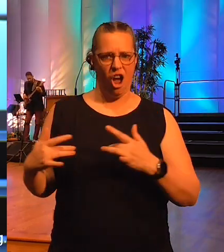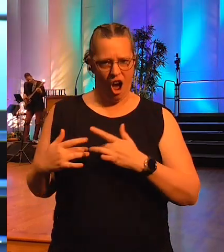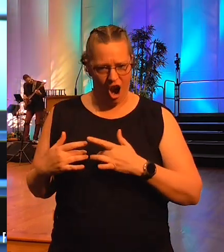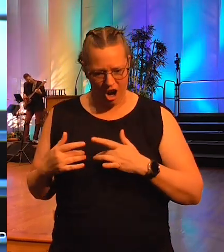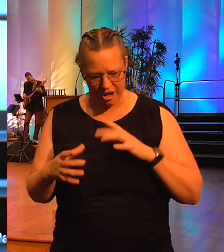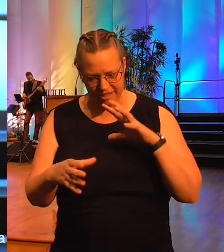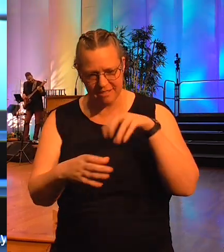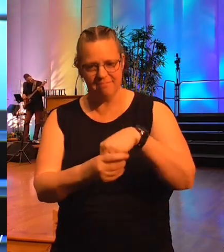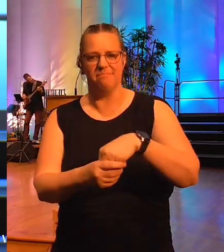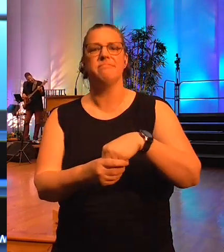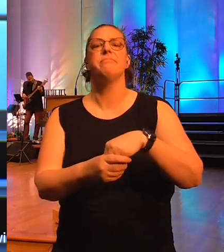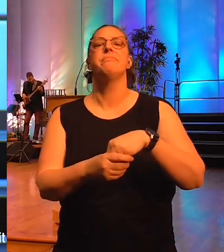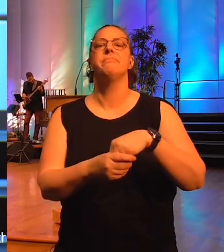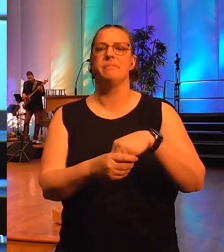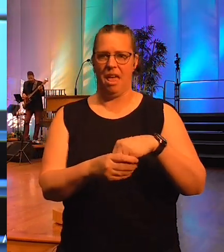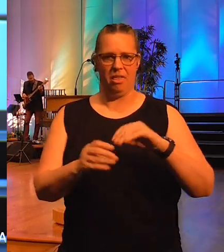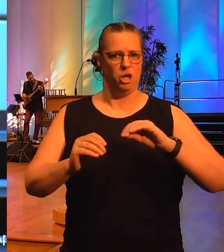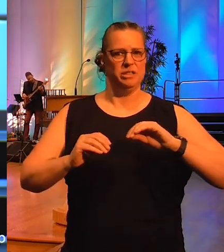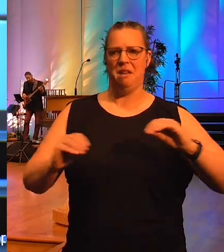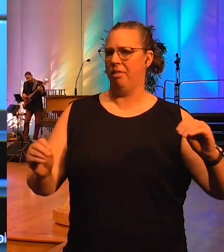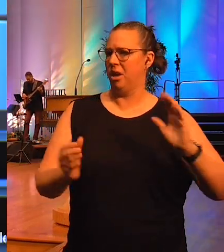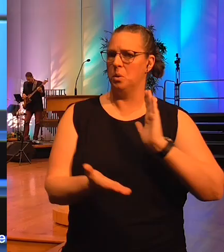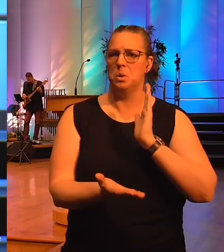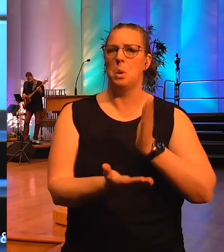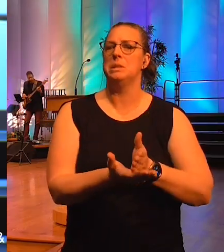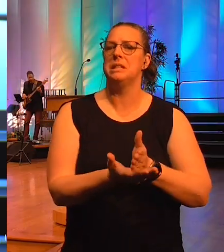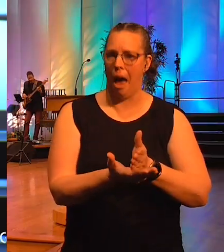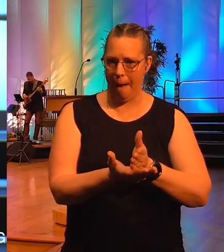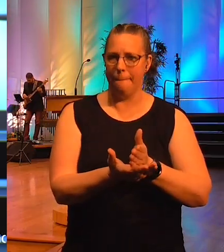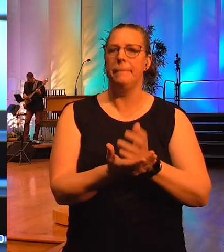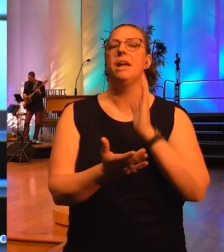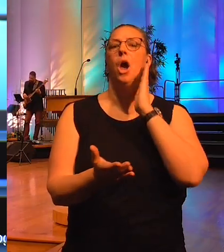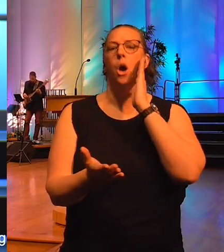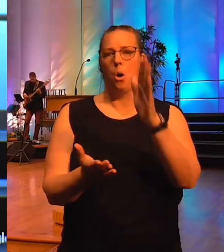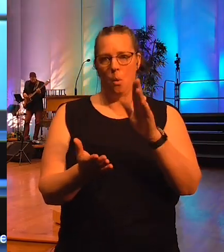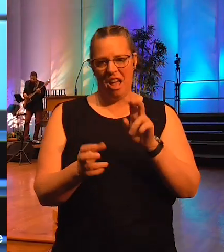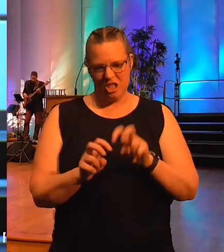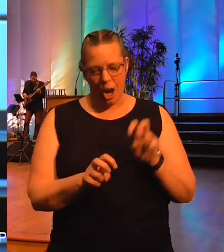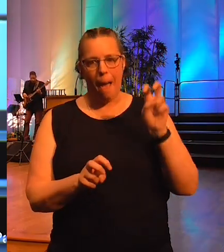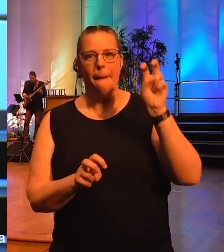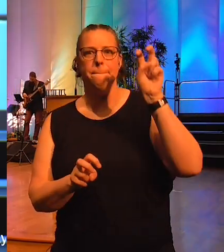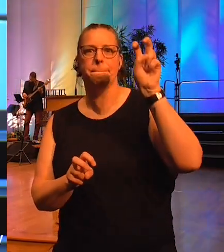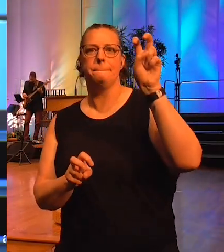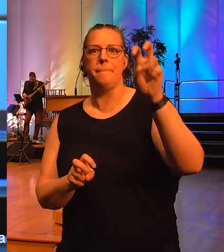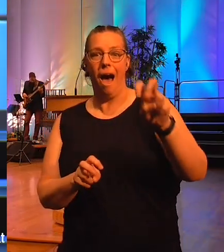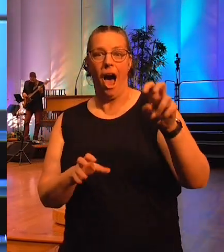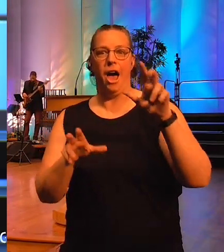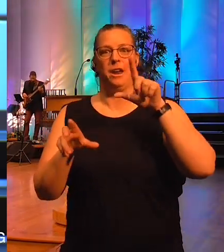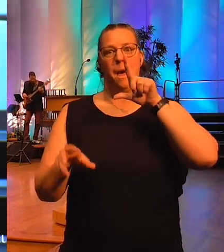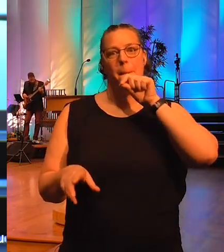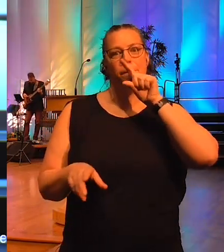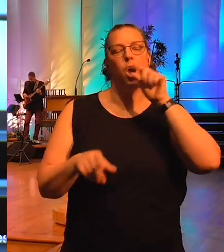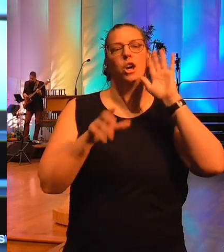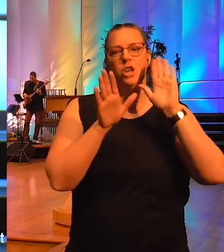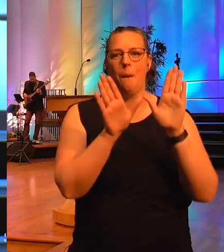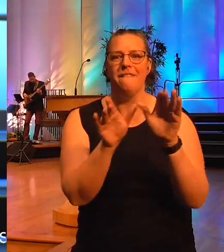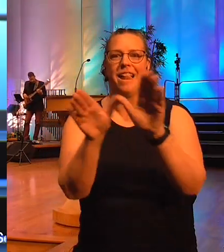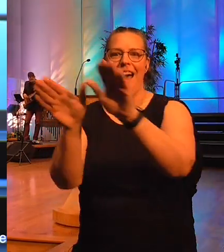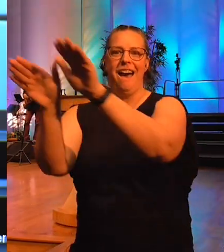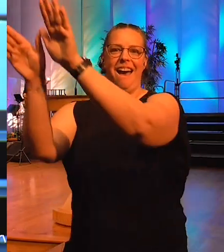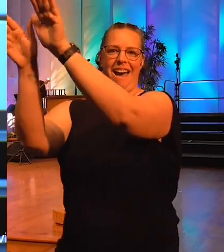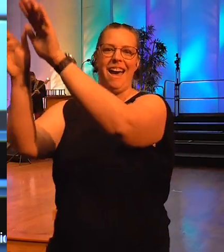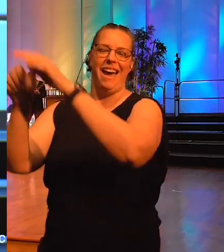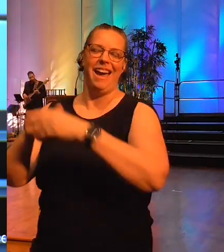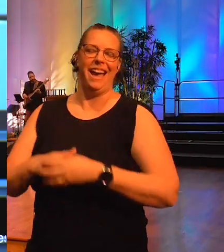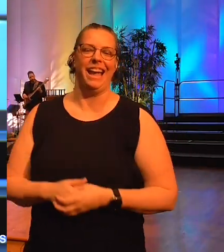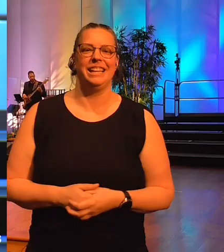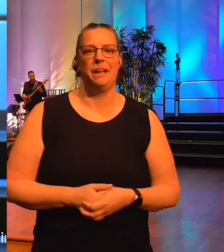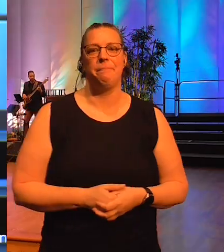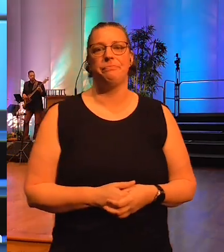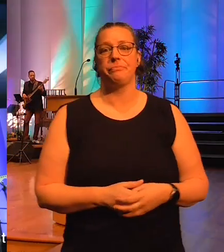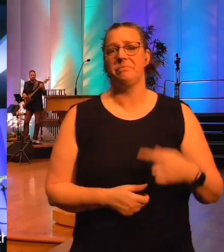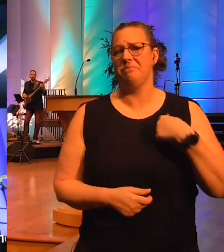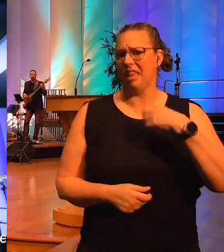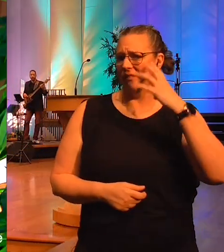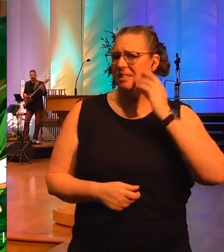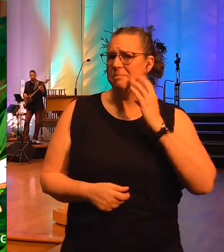is here ju Li I'm going to jump on a big bird and then I'll fly I've been a puppet a popper